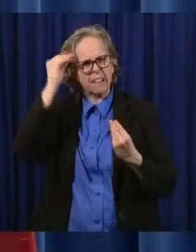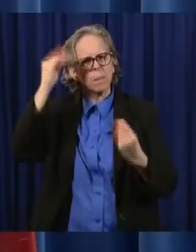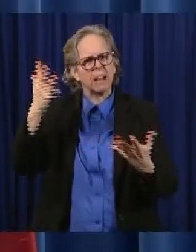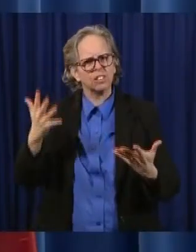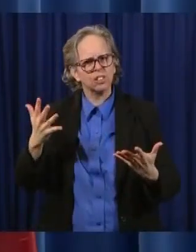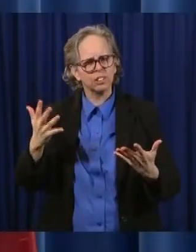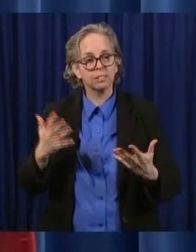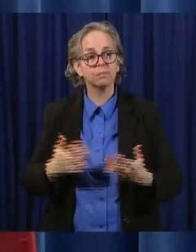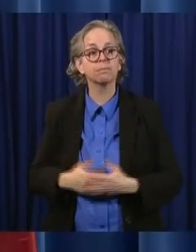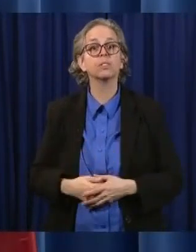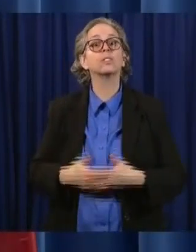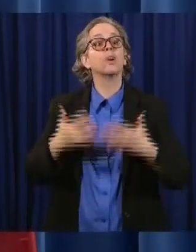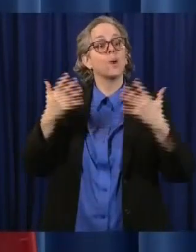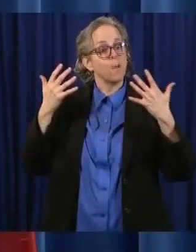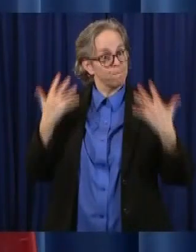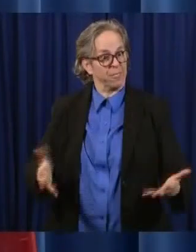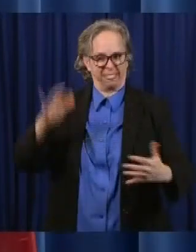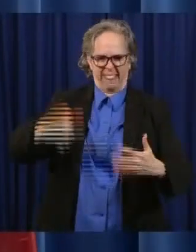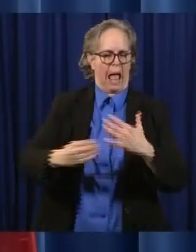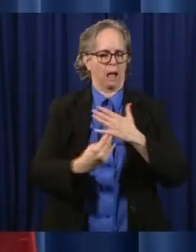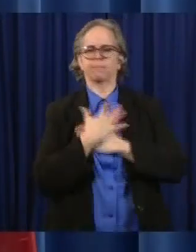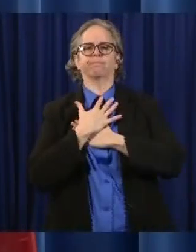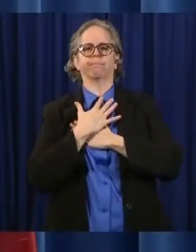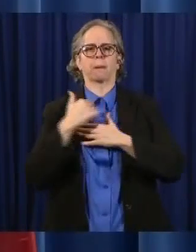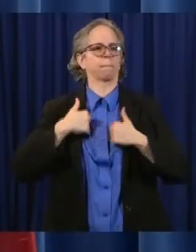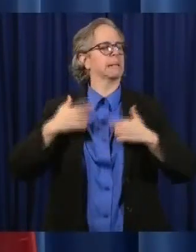FRUSTRATED BY A LACK OF TIMELY INFORMATION THAT WAS COMING TO